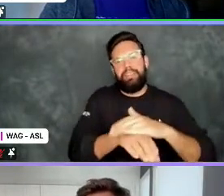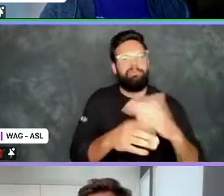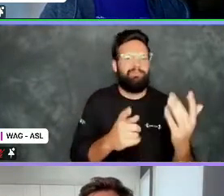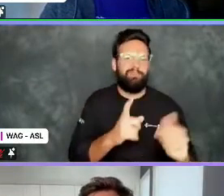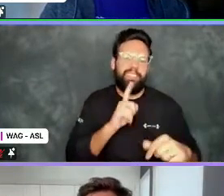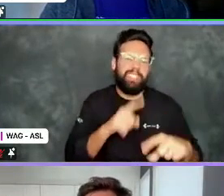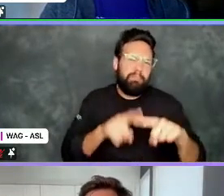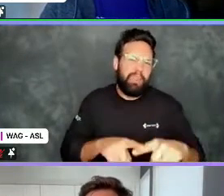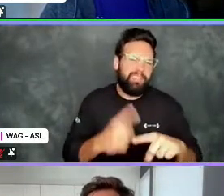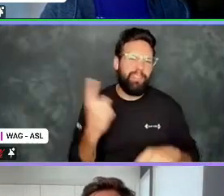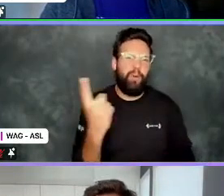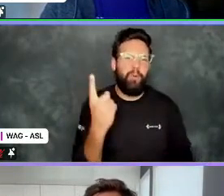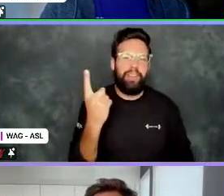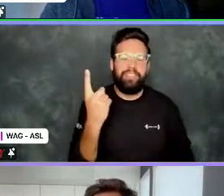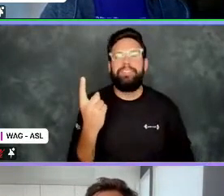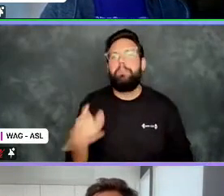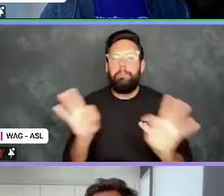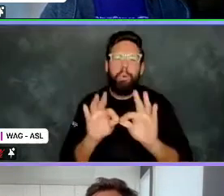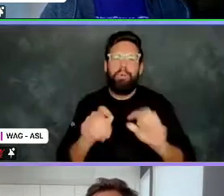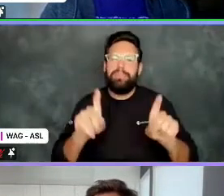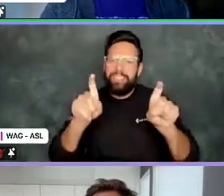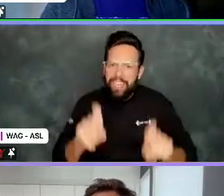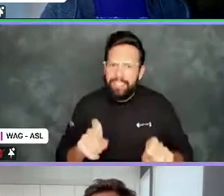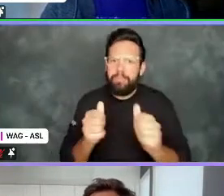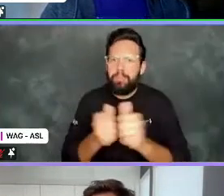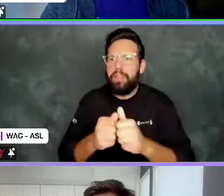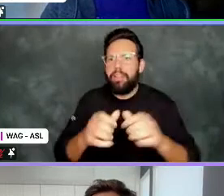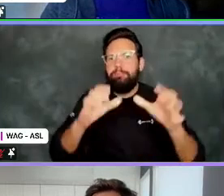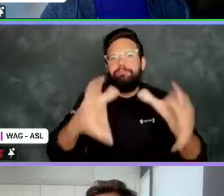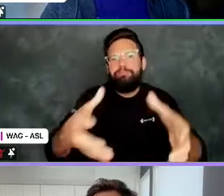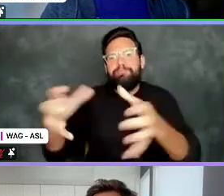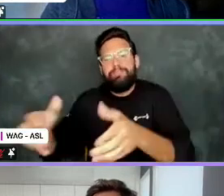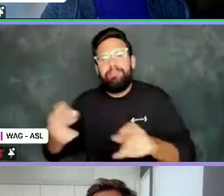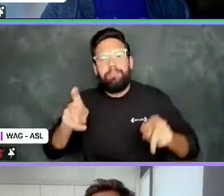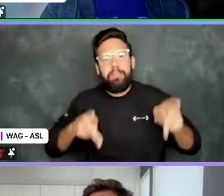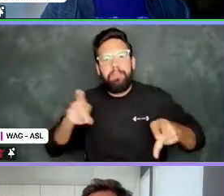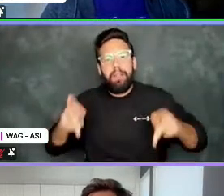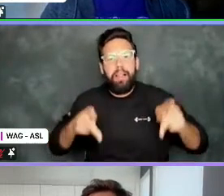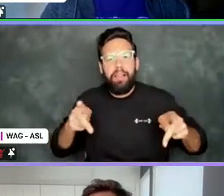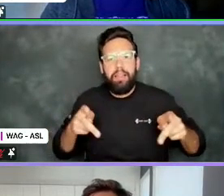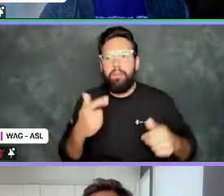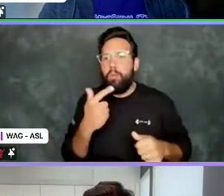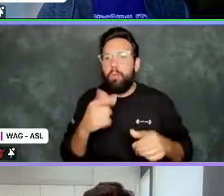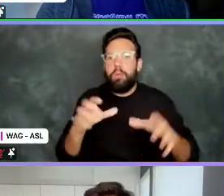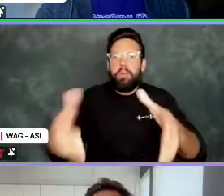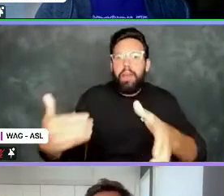[>>] I'm gonna say it depends. Accessibility engineers favorite answer. I encourage you to test whatever solution you come up with with other